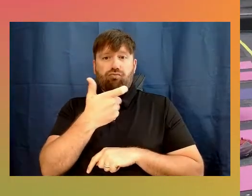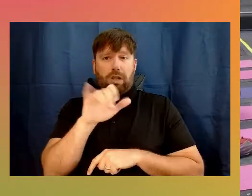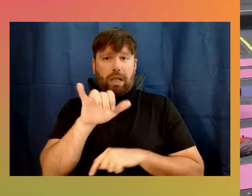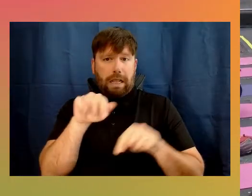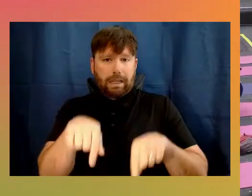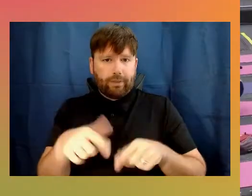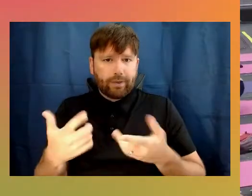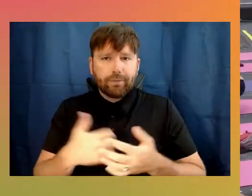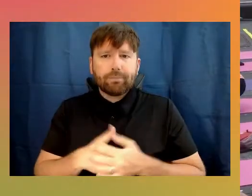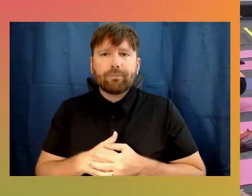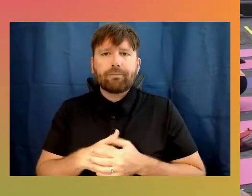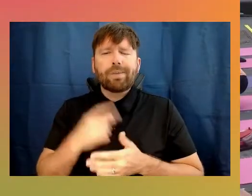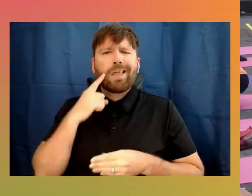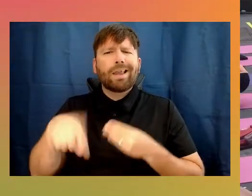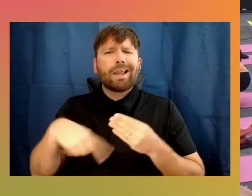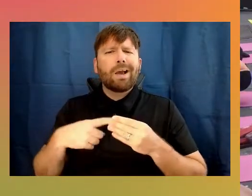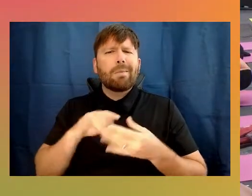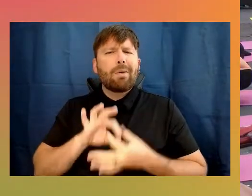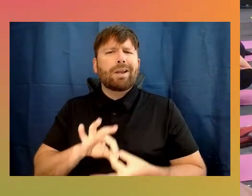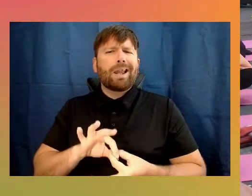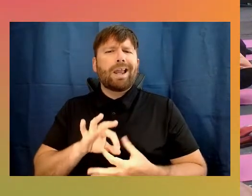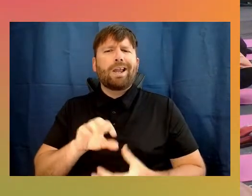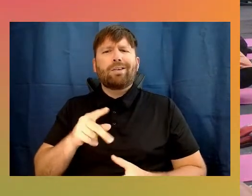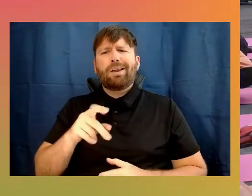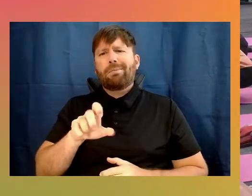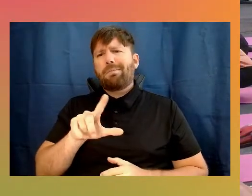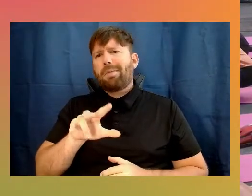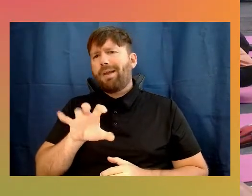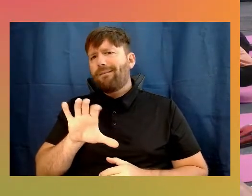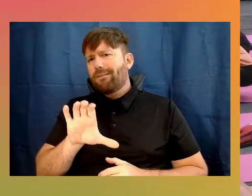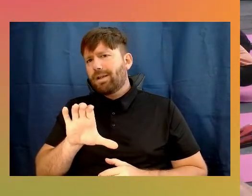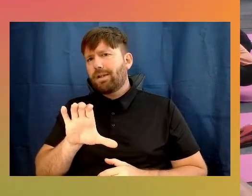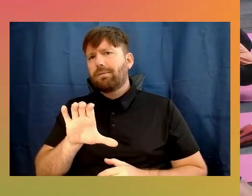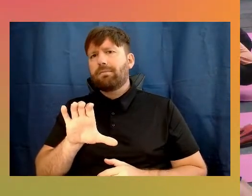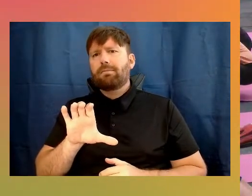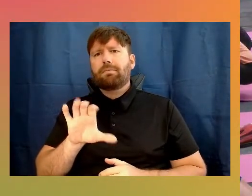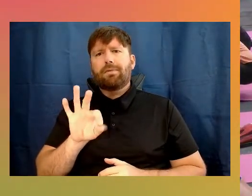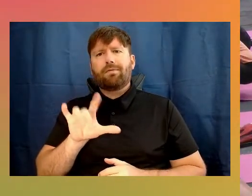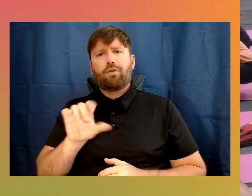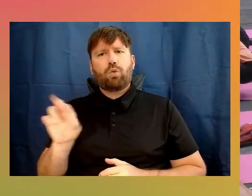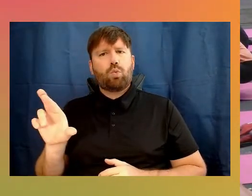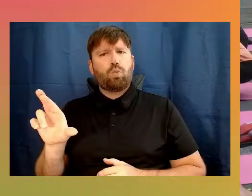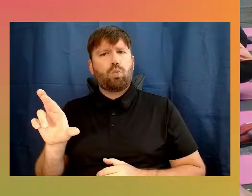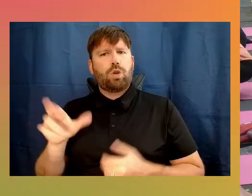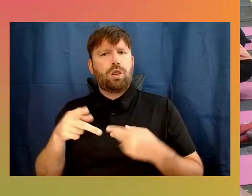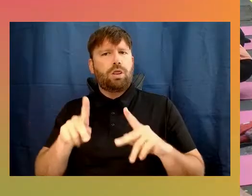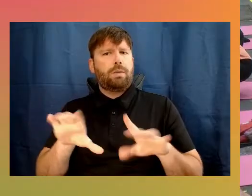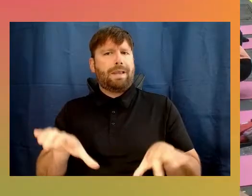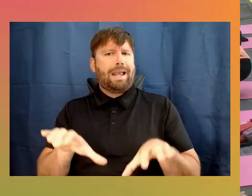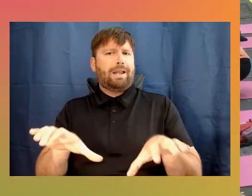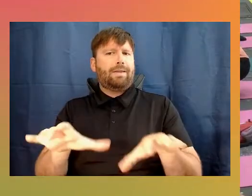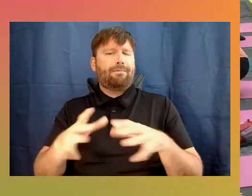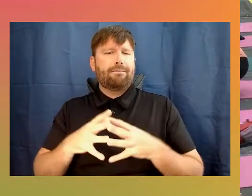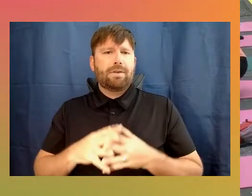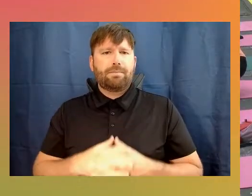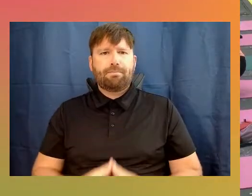ENTIRE SEVEN-PART SERIES LIKE THIS. THINK OF ENGAGING THE PELVIC FLOOR. LIFT YOURSELF UP. LET THIS BE ACTIVE.